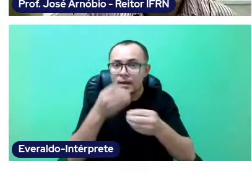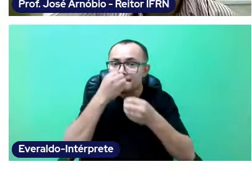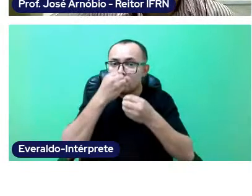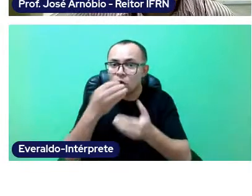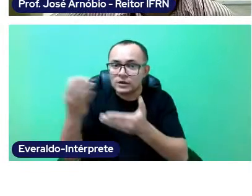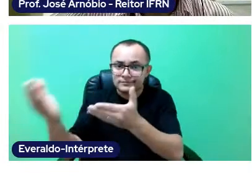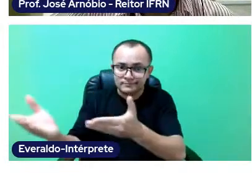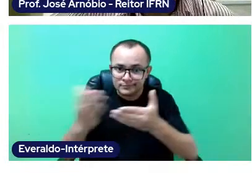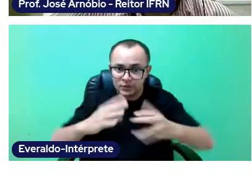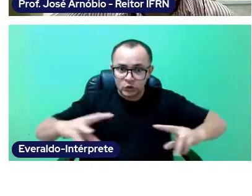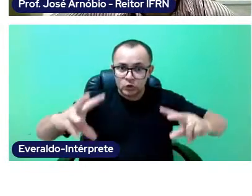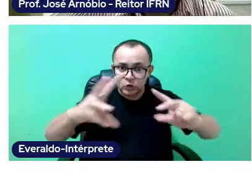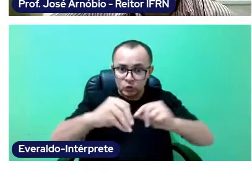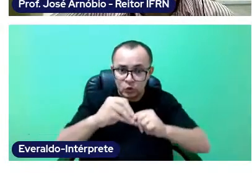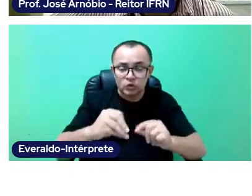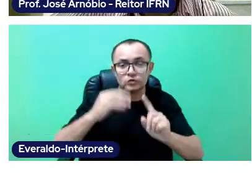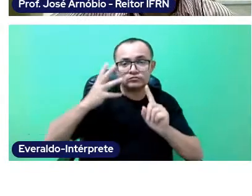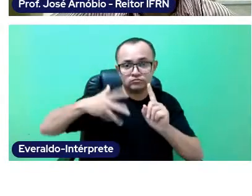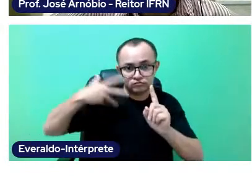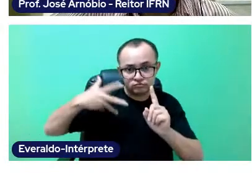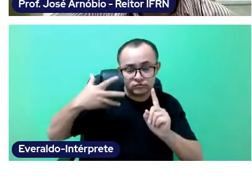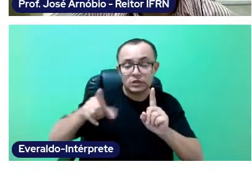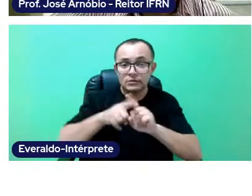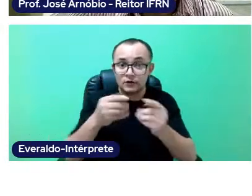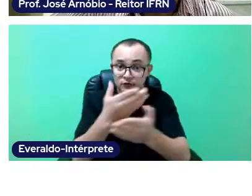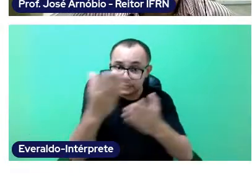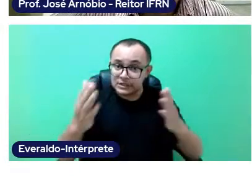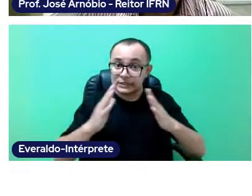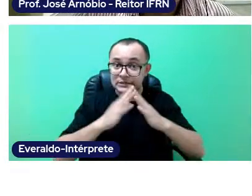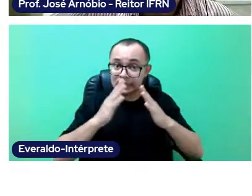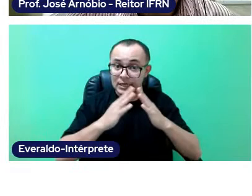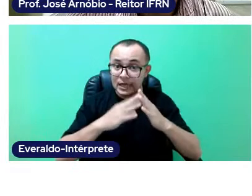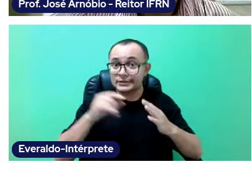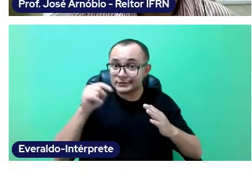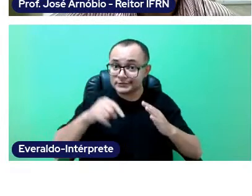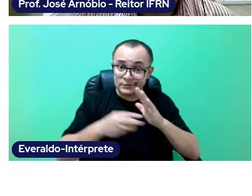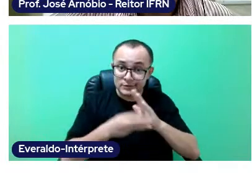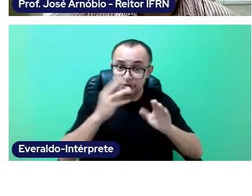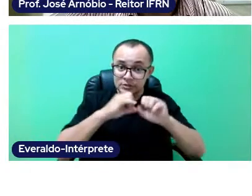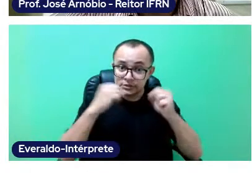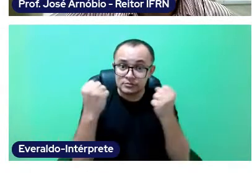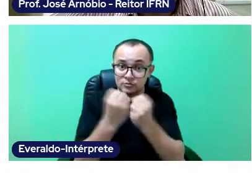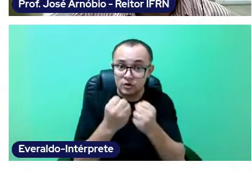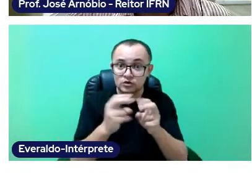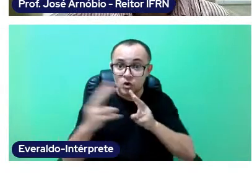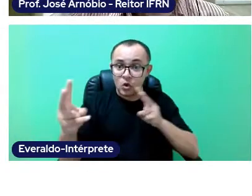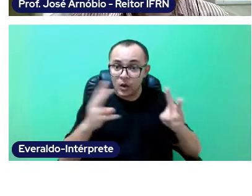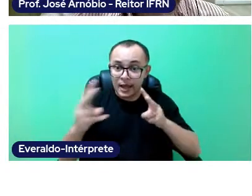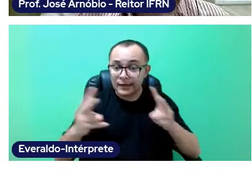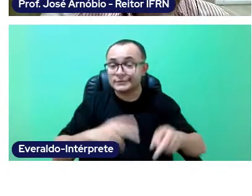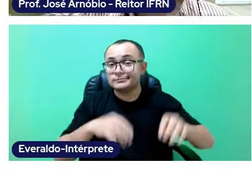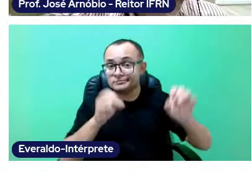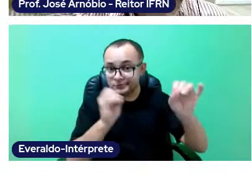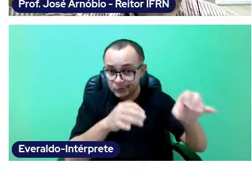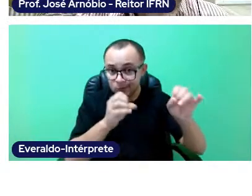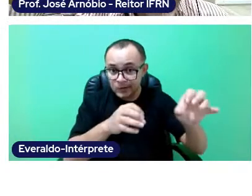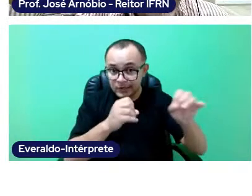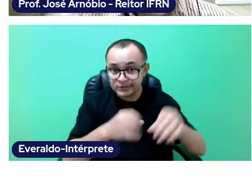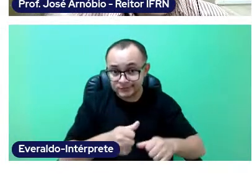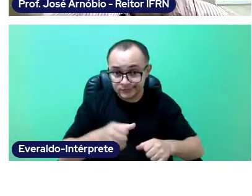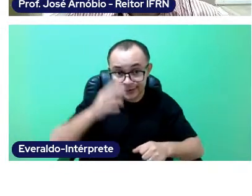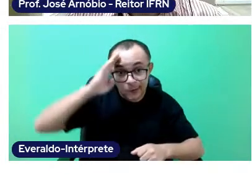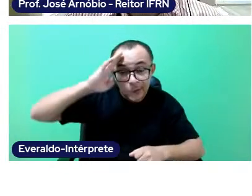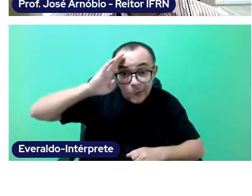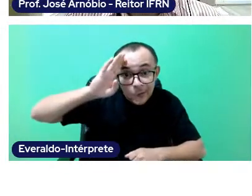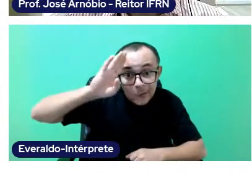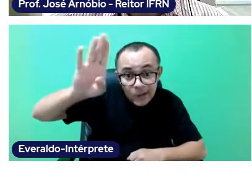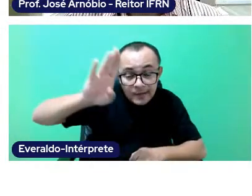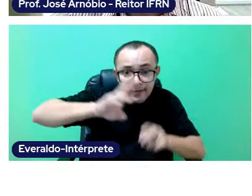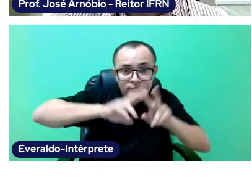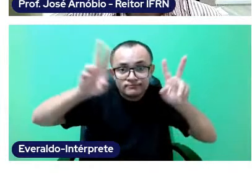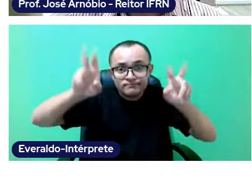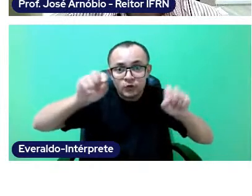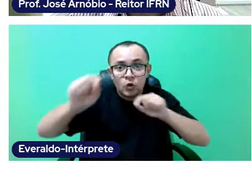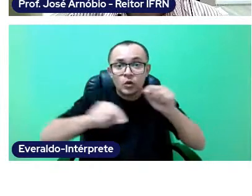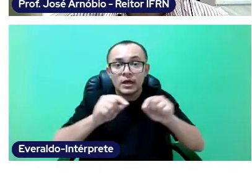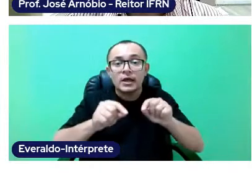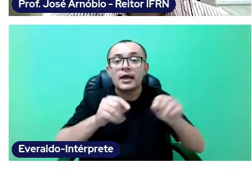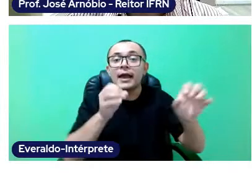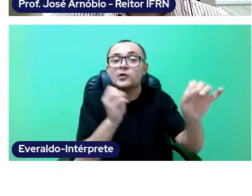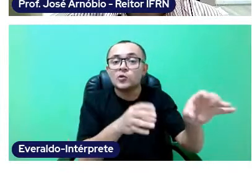in this event that has as its main theme "Education, Science and Health: For A Well-Rounded Constitution of the Individual"